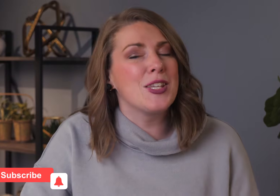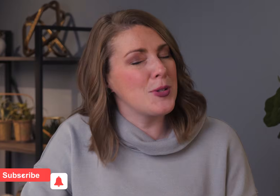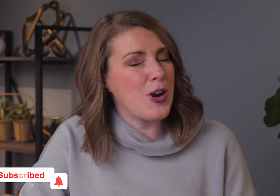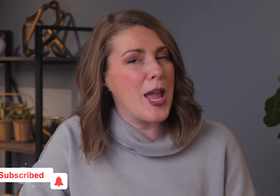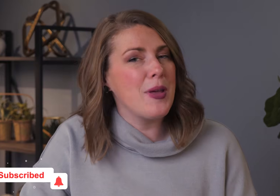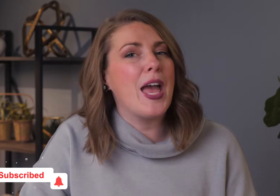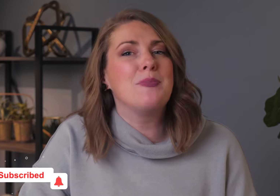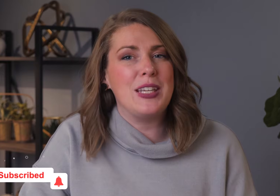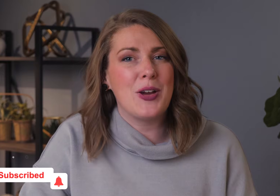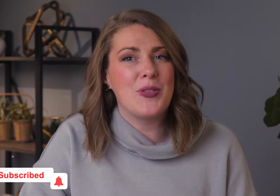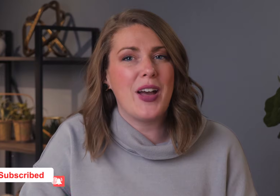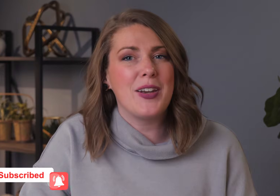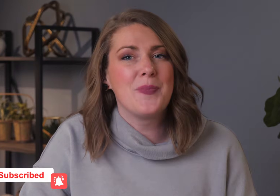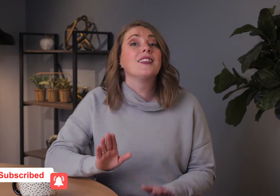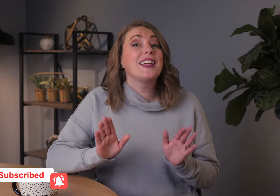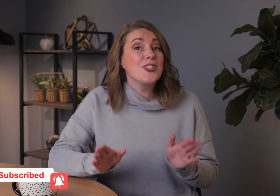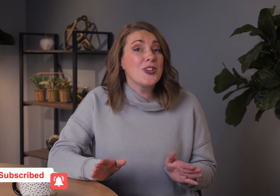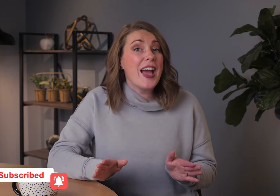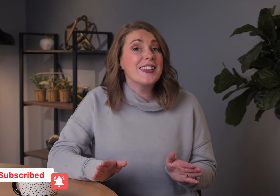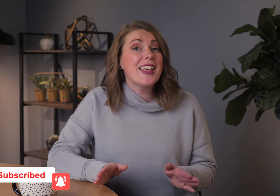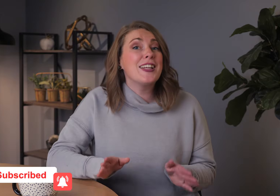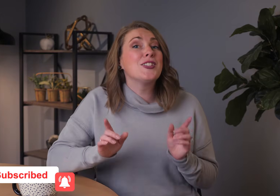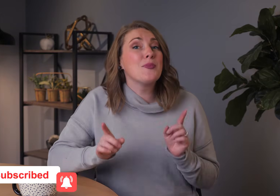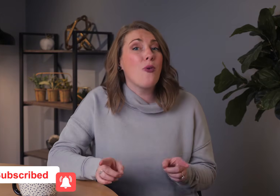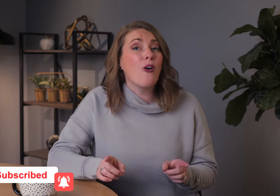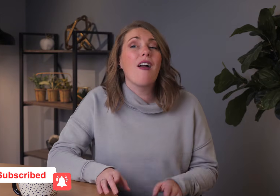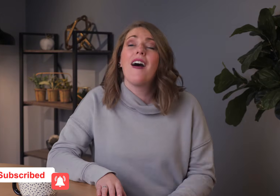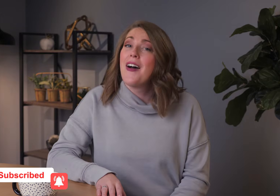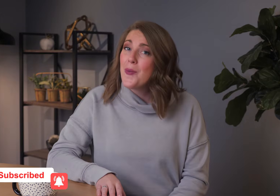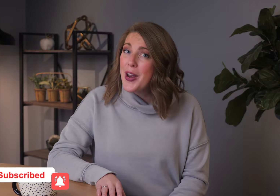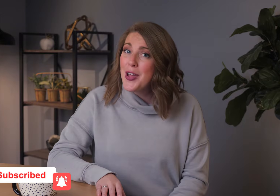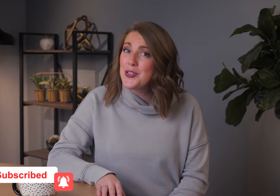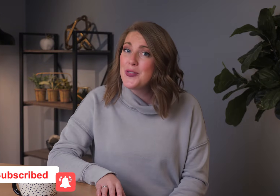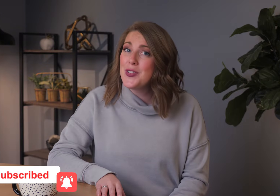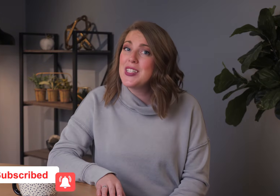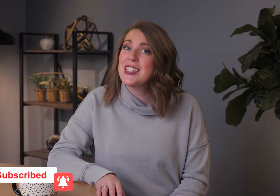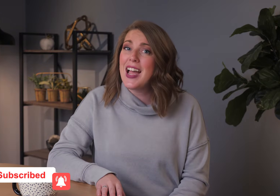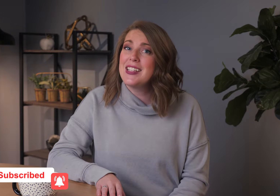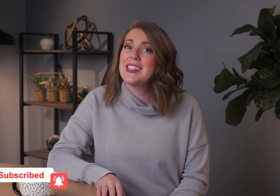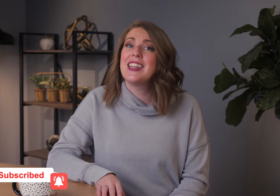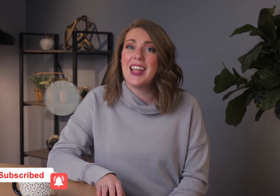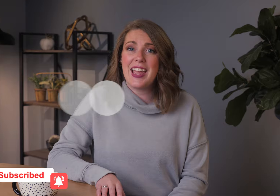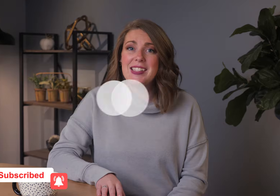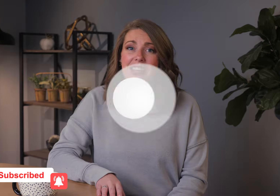subscribe, and be notified. Let's learn how to sign some more 150 signs in ASL.